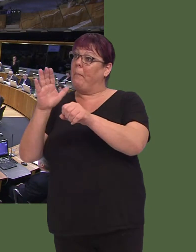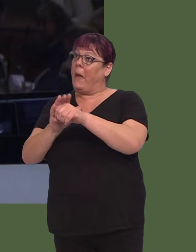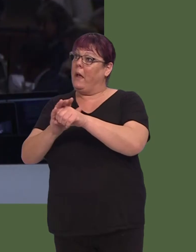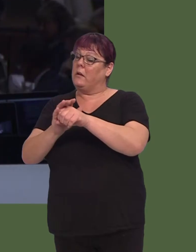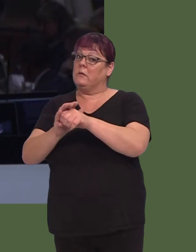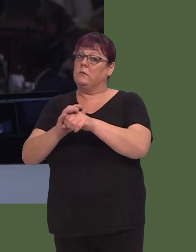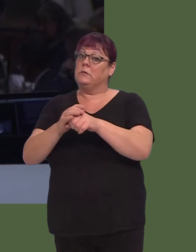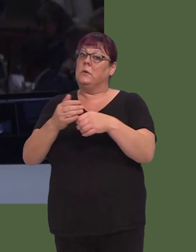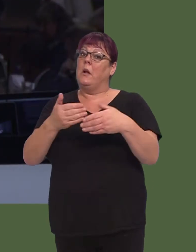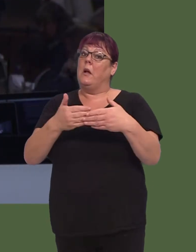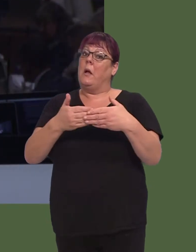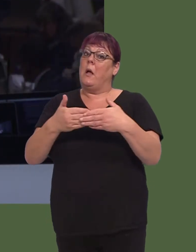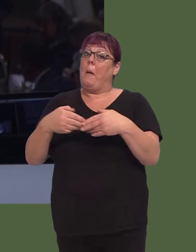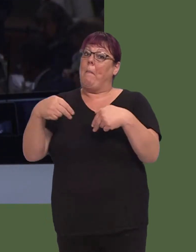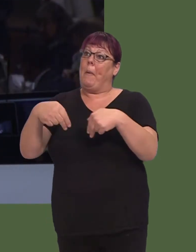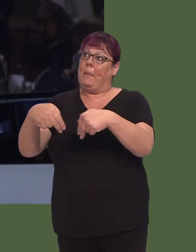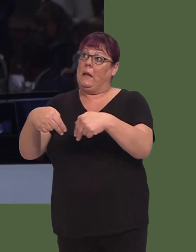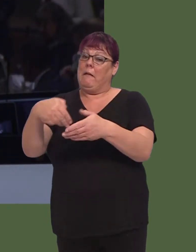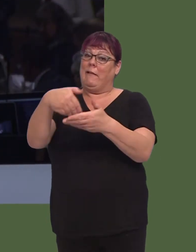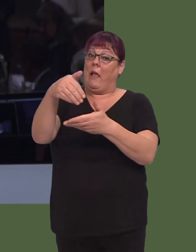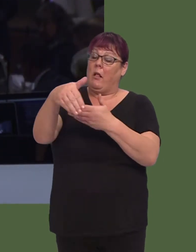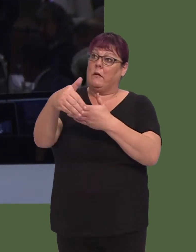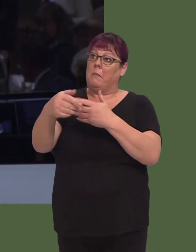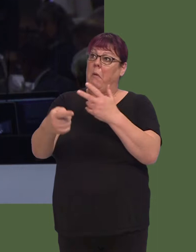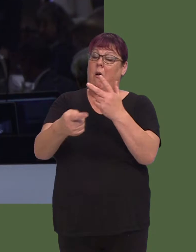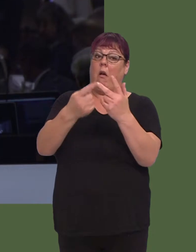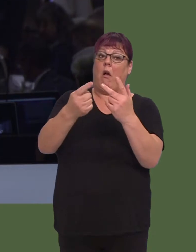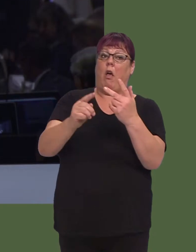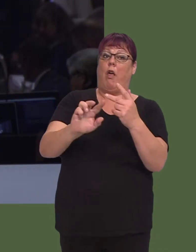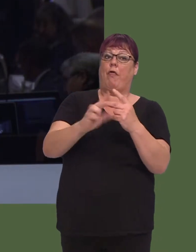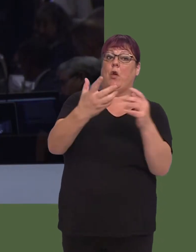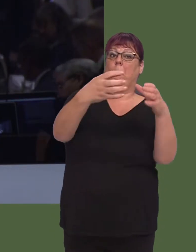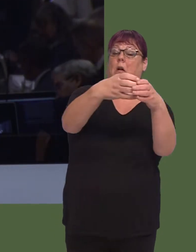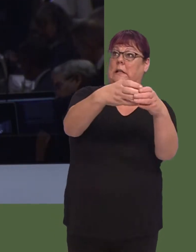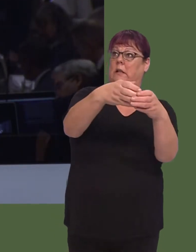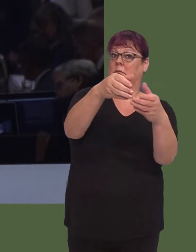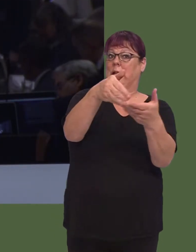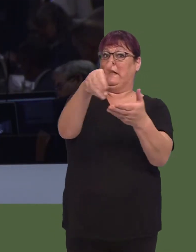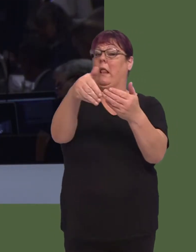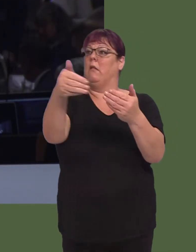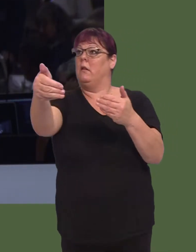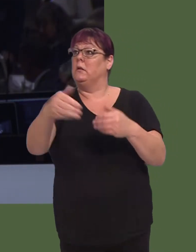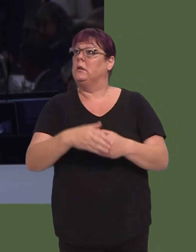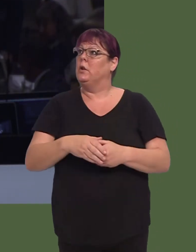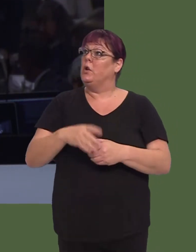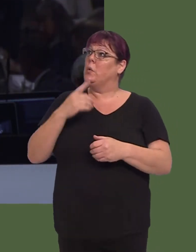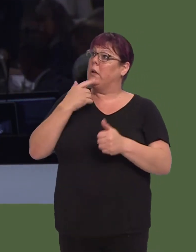ban on third party puppy sales. I just would like to know from you, you're saying now that you're going to consider it,